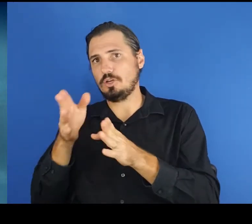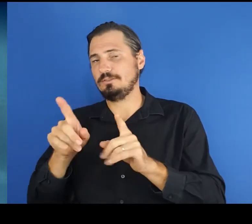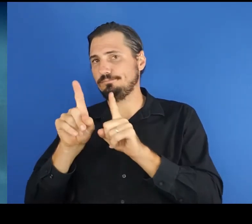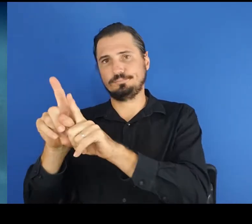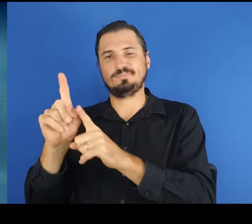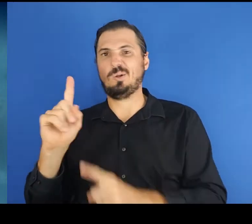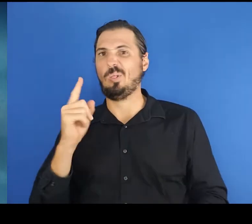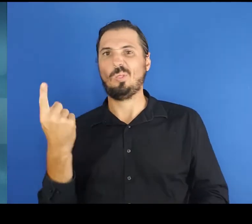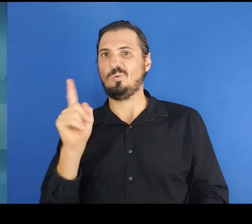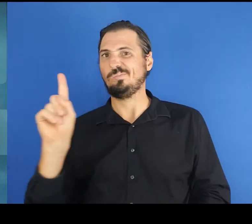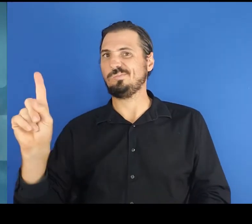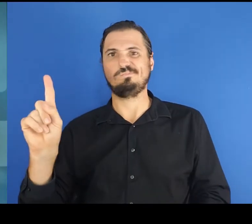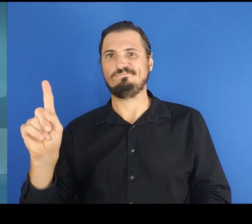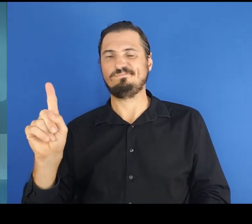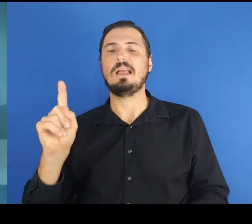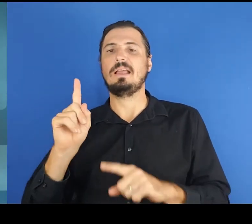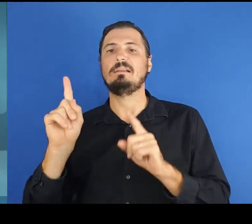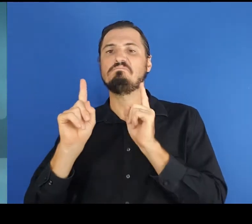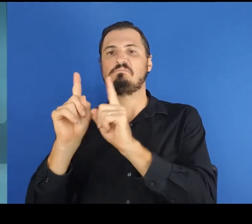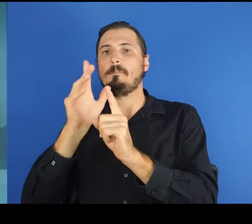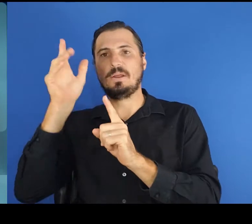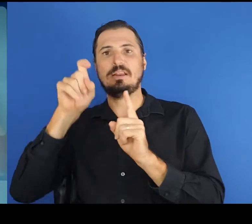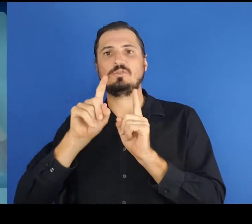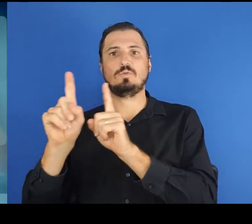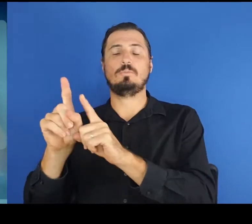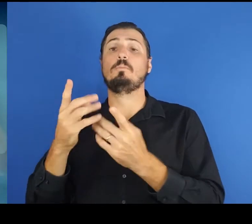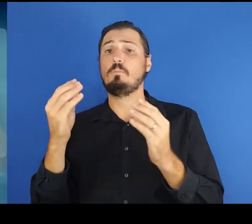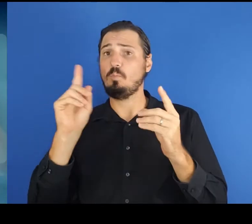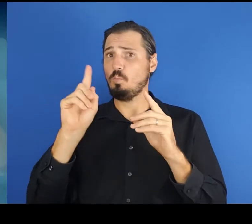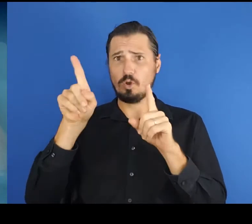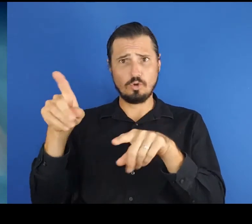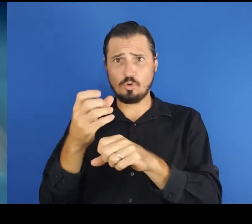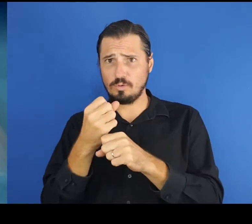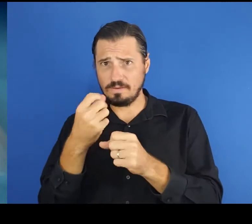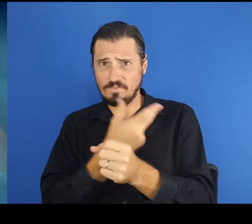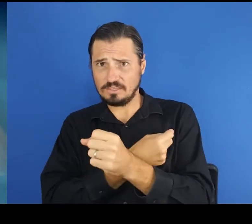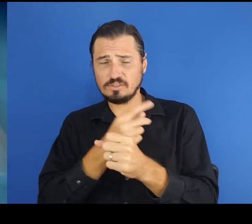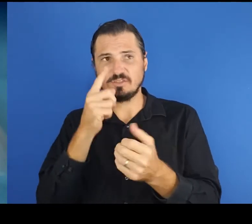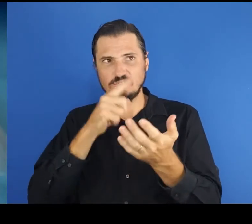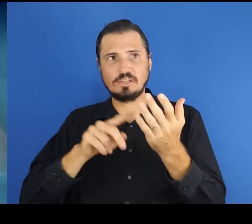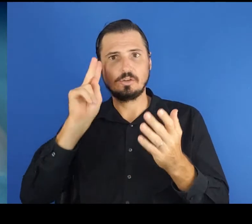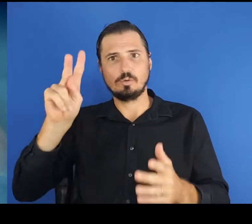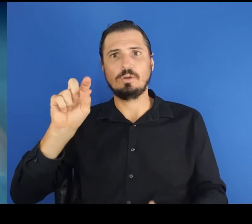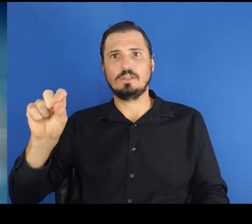For more information on where to get vaccinated, visit Kauai.gov/vaccine